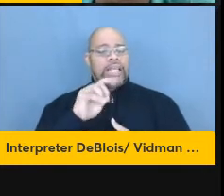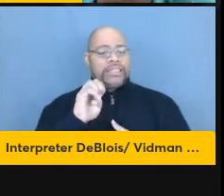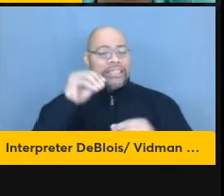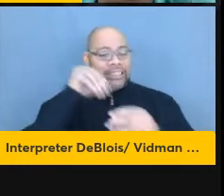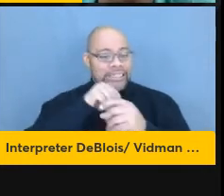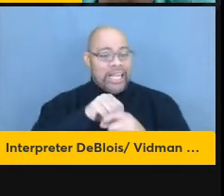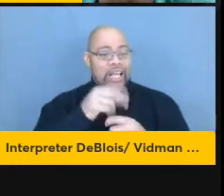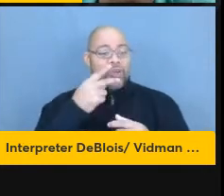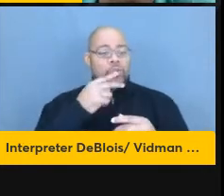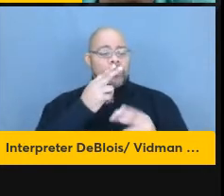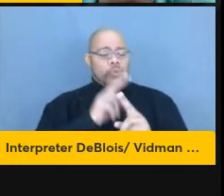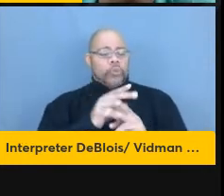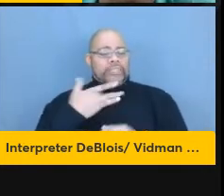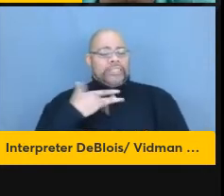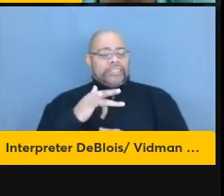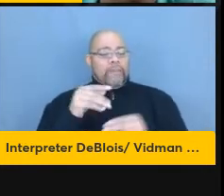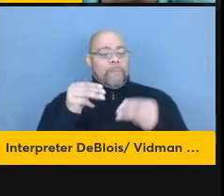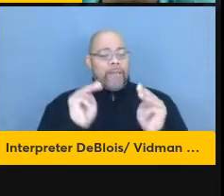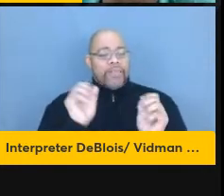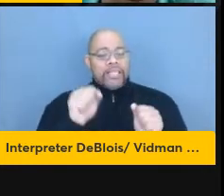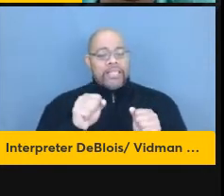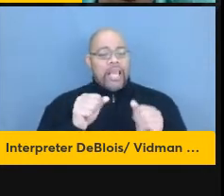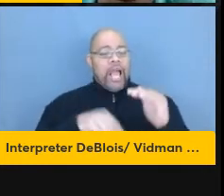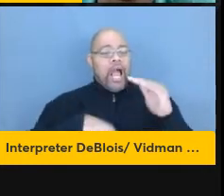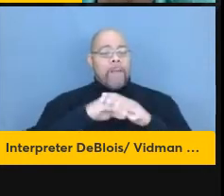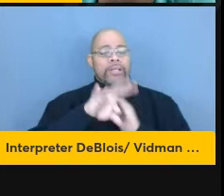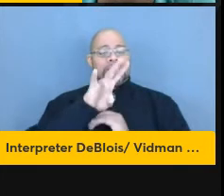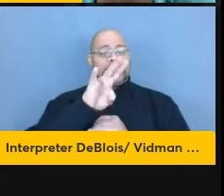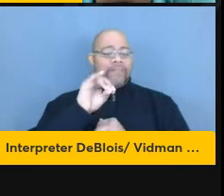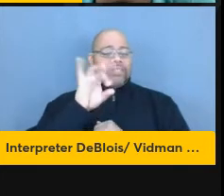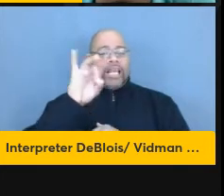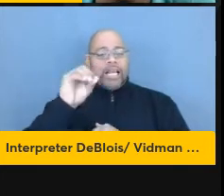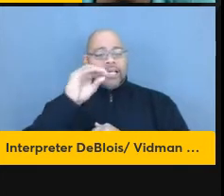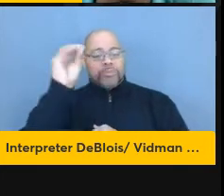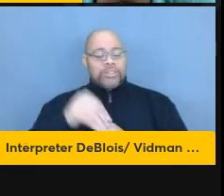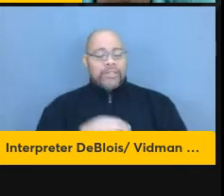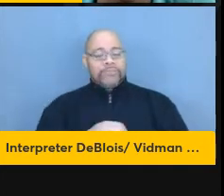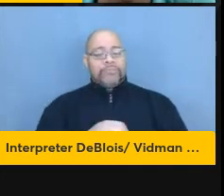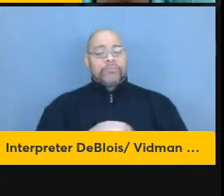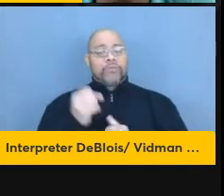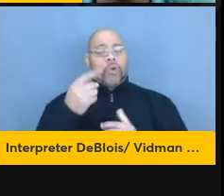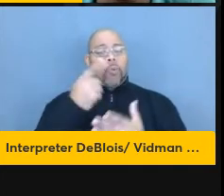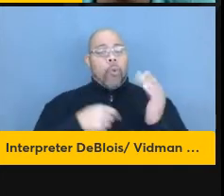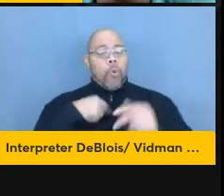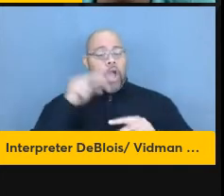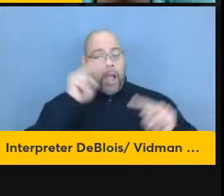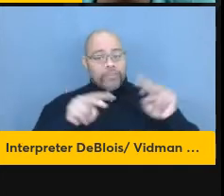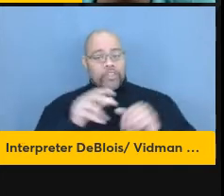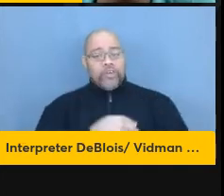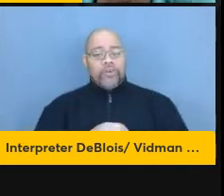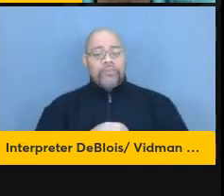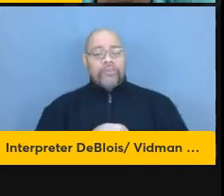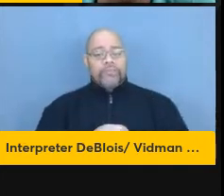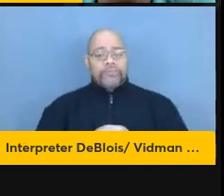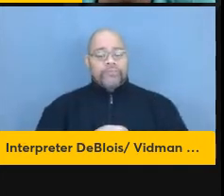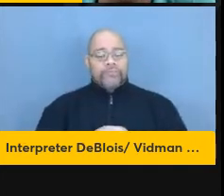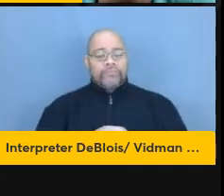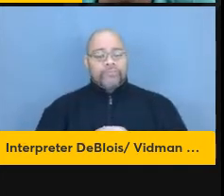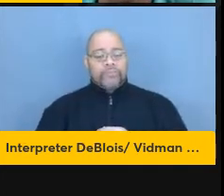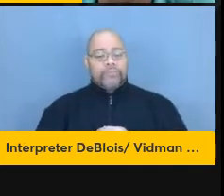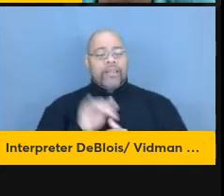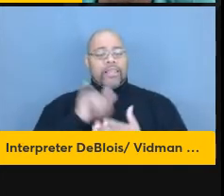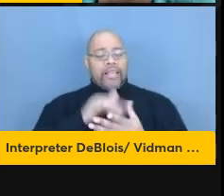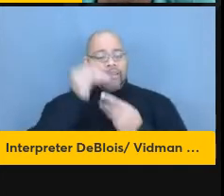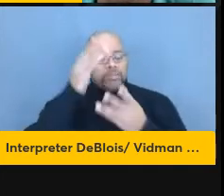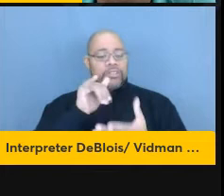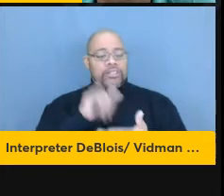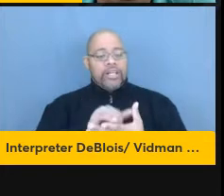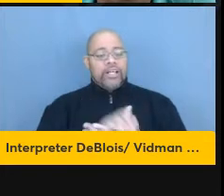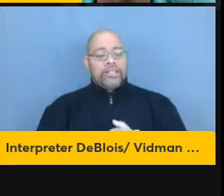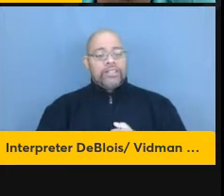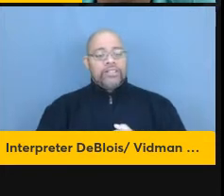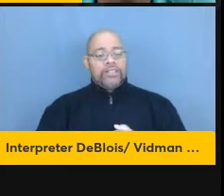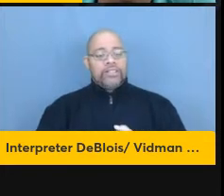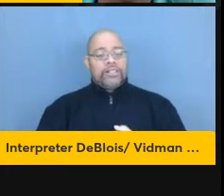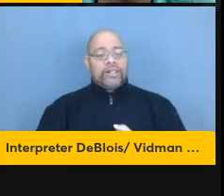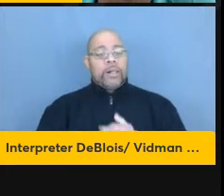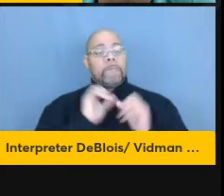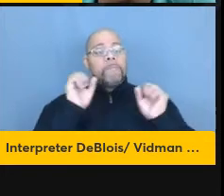very sensitive method, it can even go up to 70 80%. And so what we observe from such data is that it is possible to become